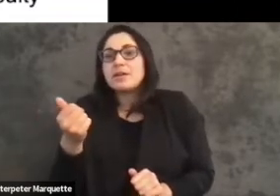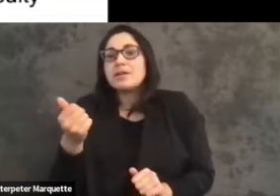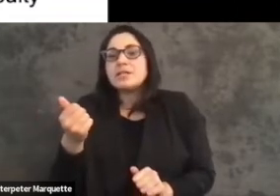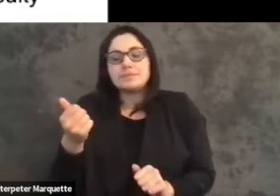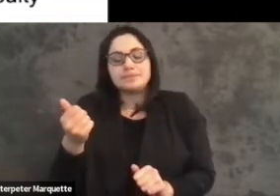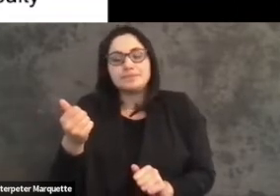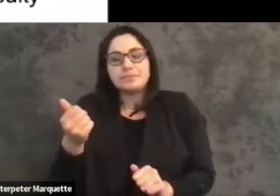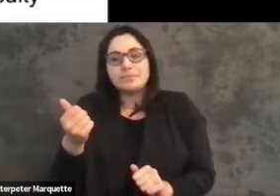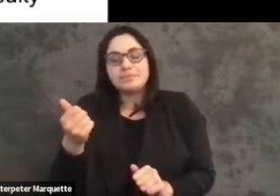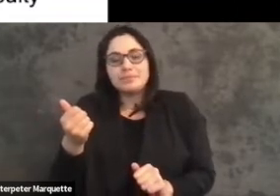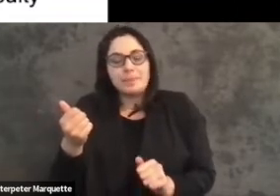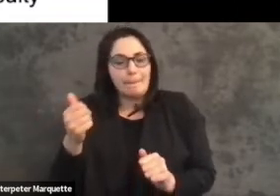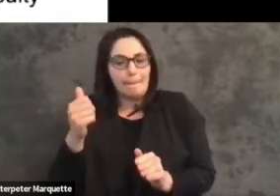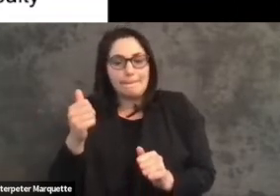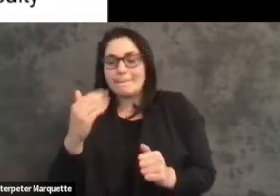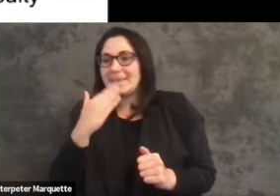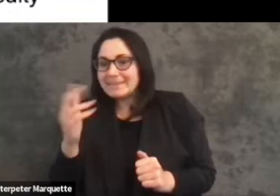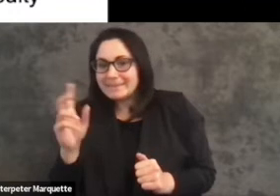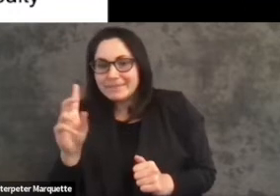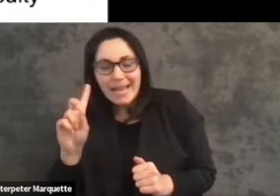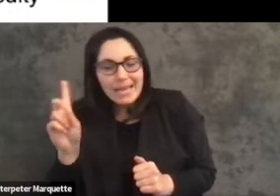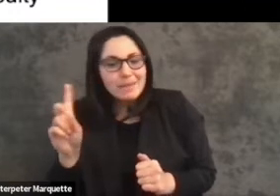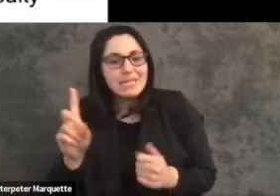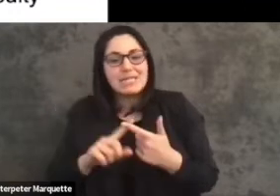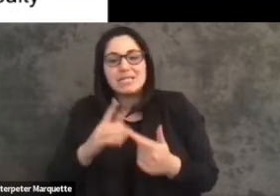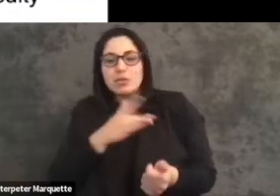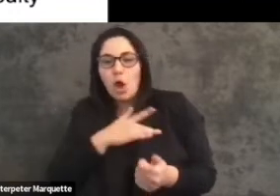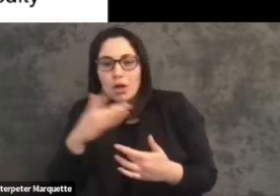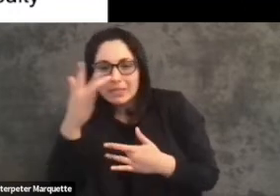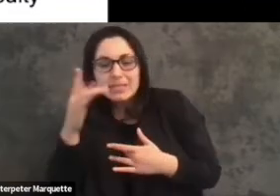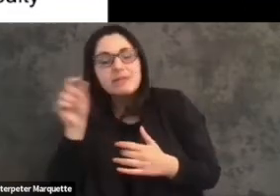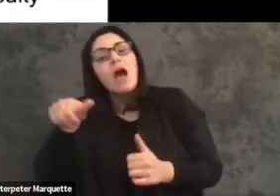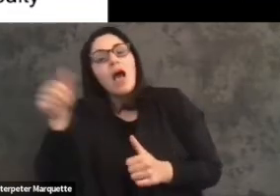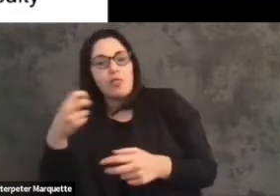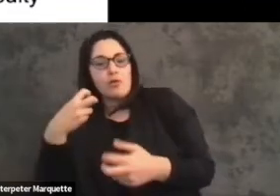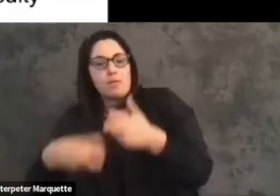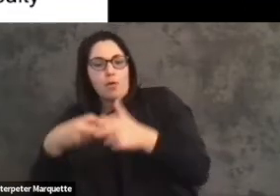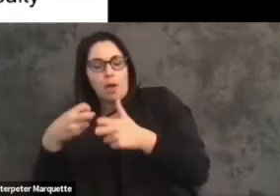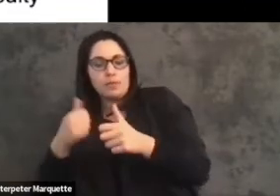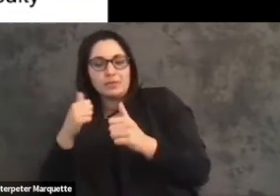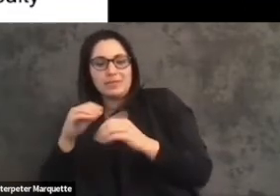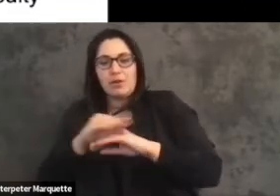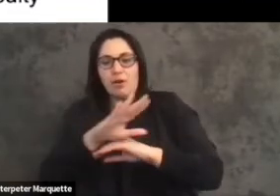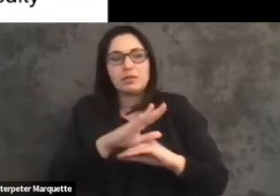probably due to people with HIV having a higher concentration of other medical comorbidities